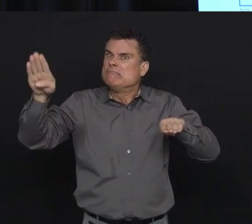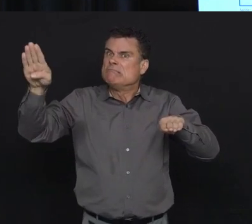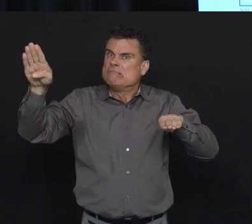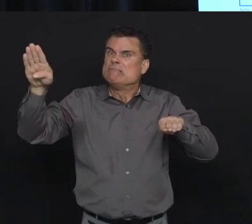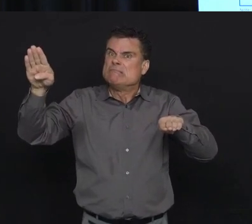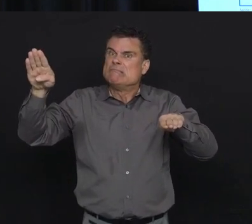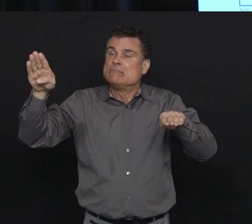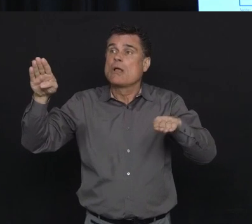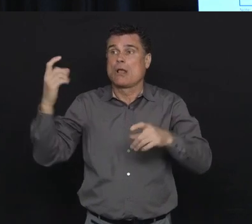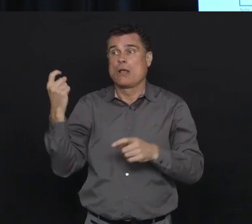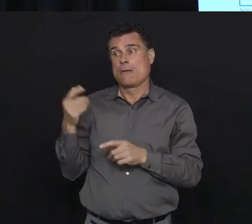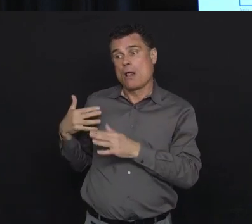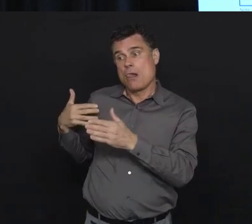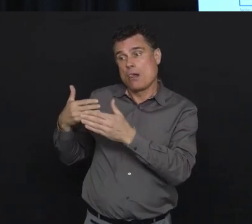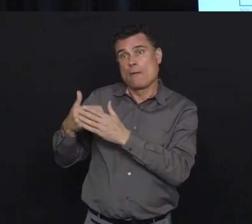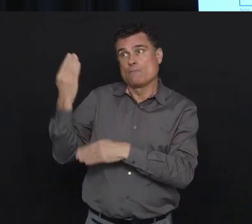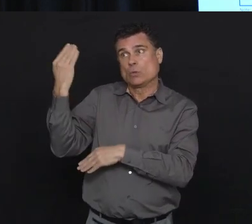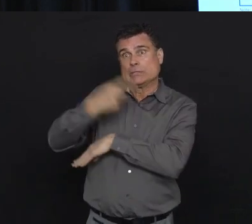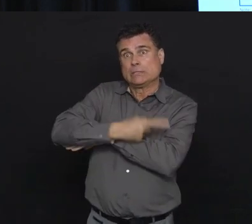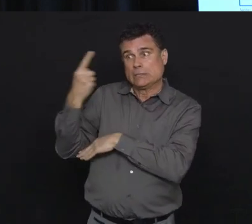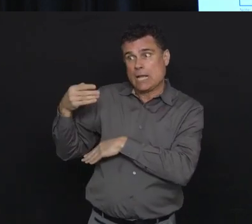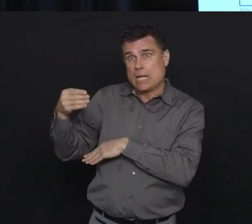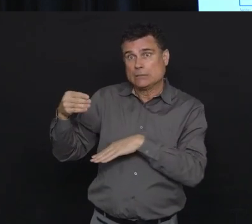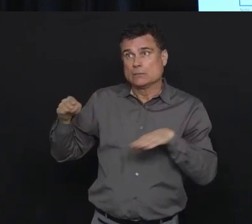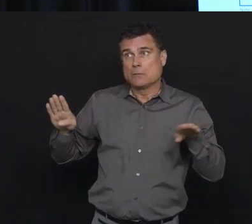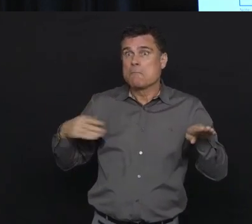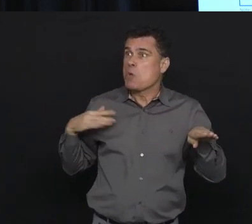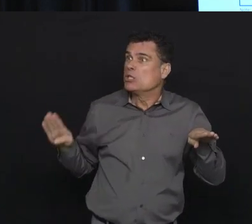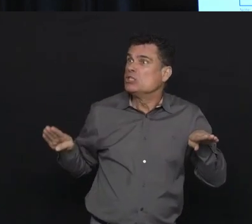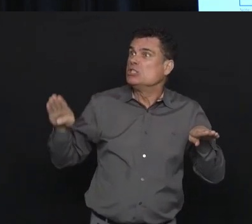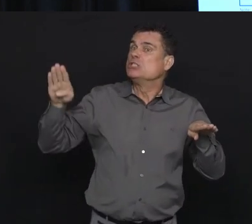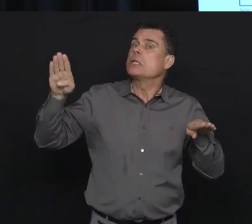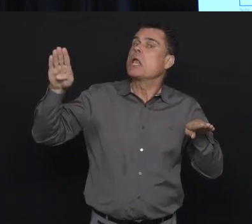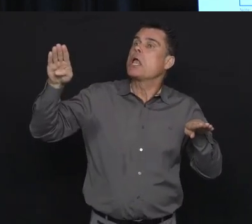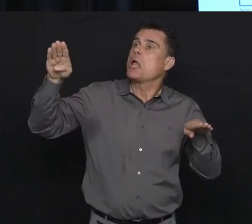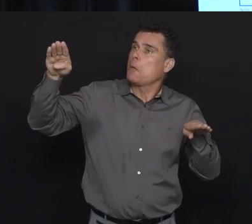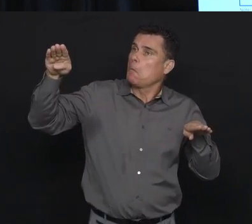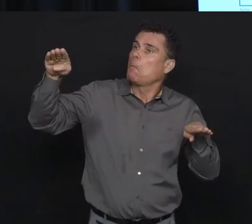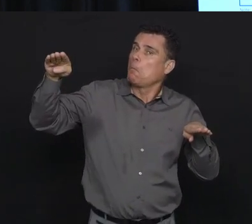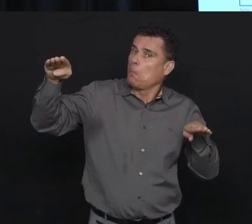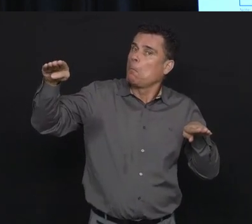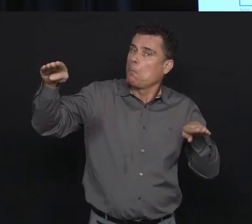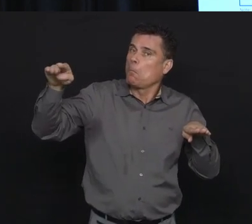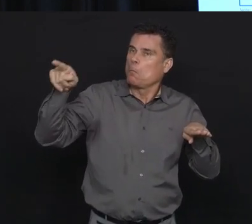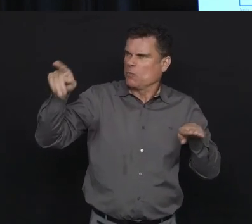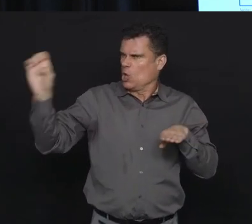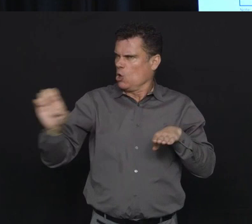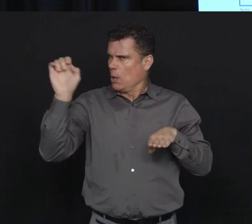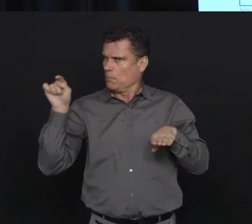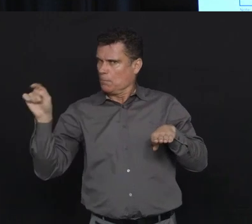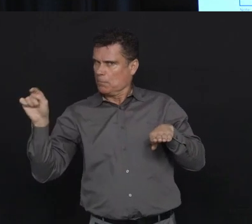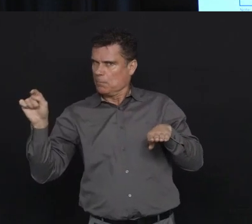and we will talk a little bit more about that. What you can also see on this model